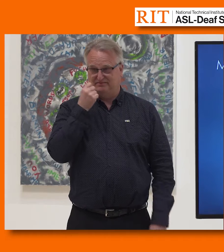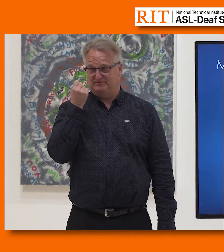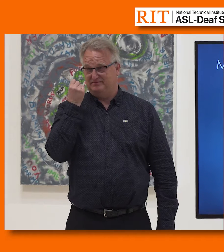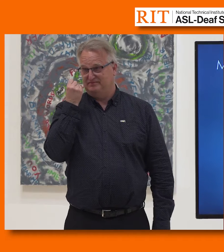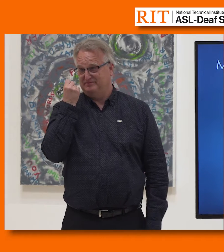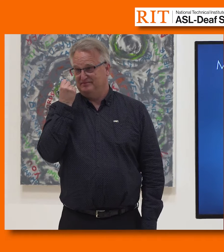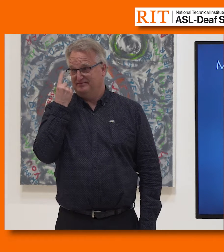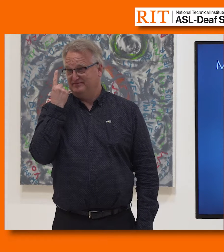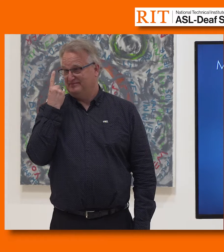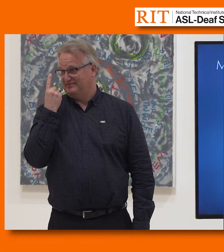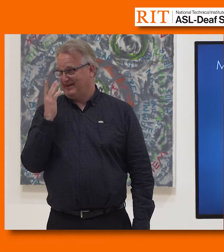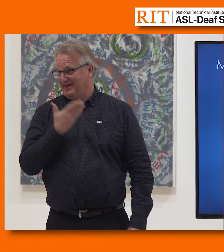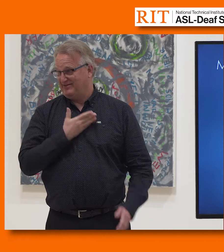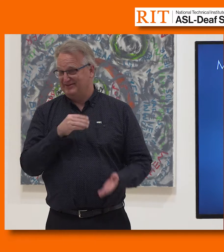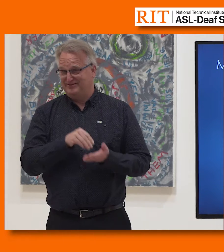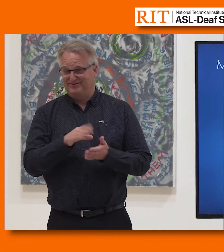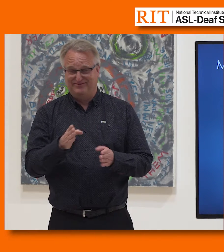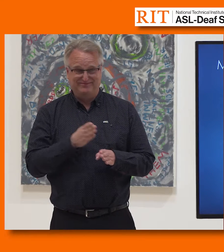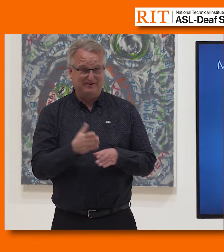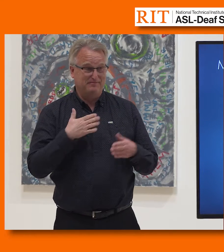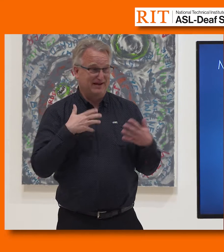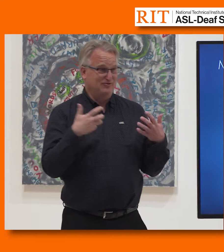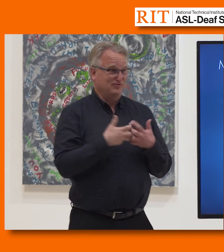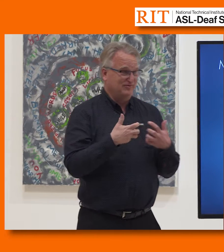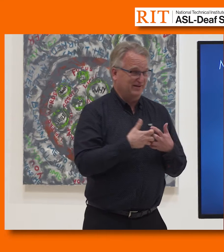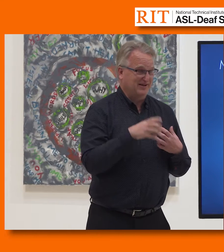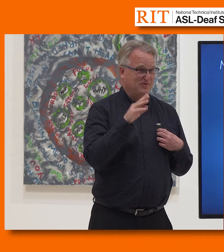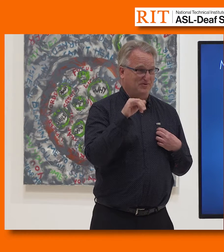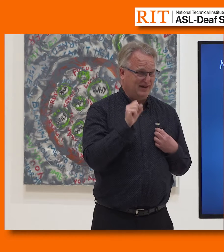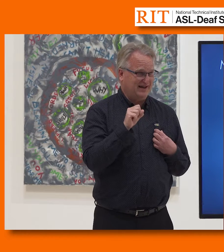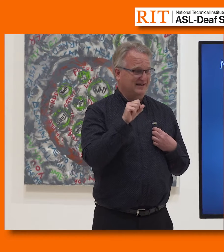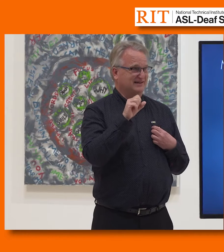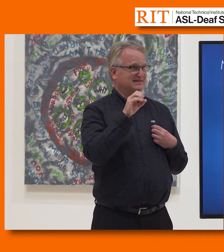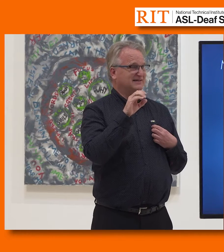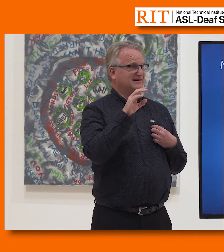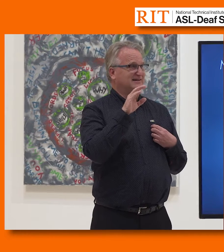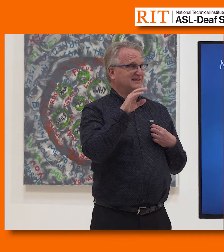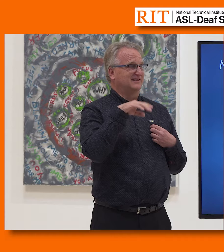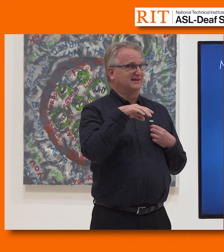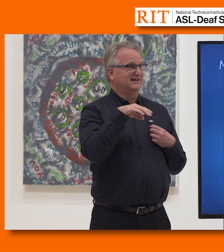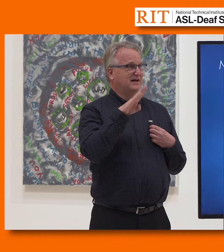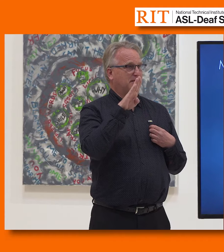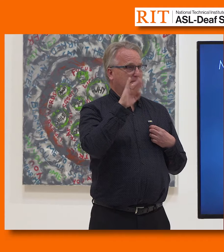here on campus and never did I understand it, you know. Even my roommate, my roommate was